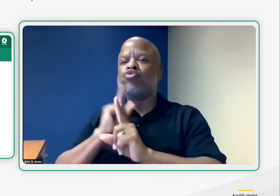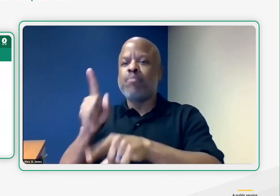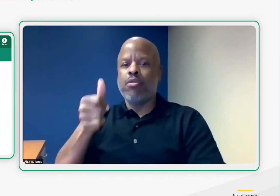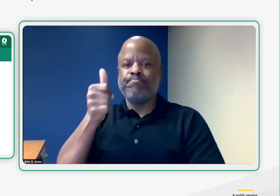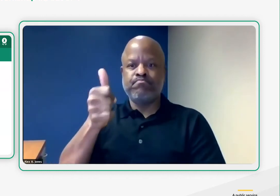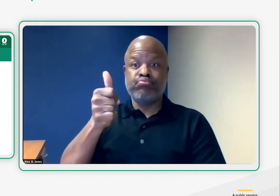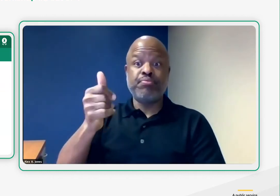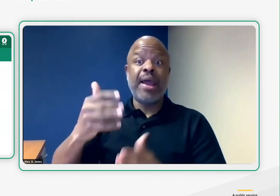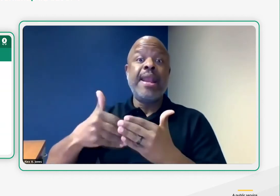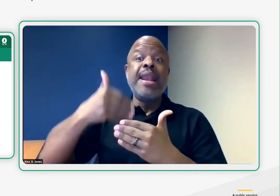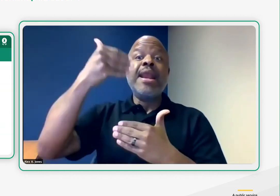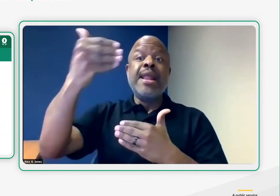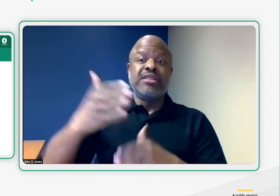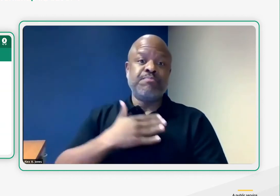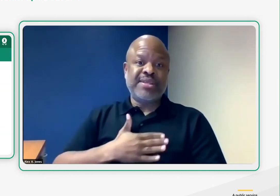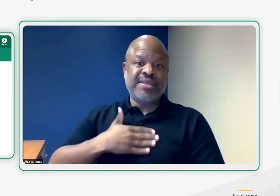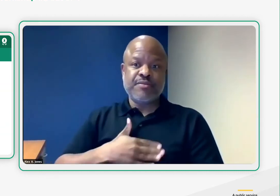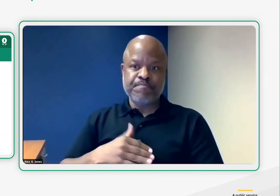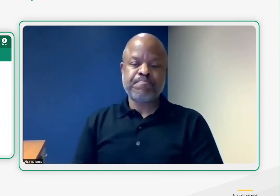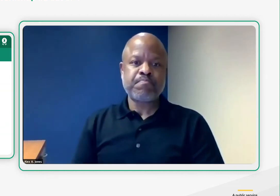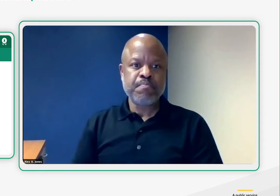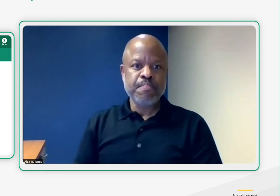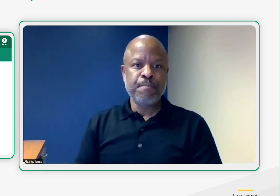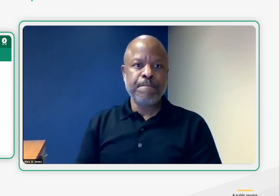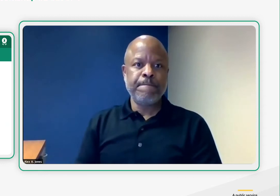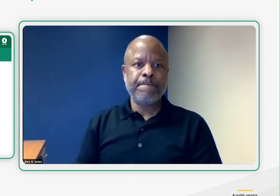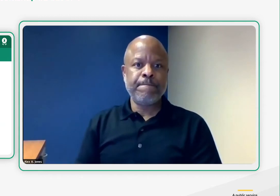You do this for yourself.